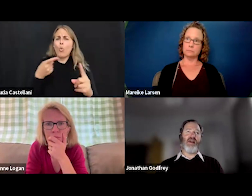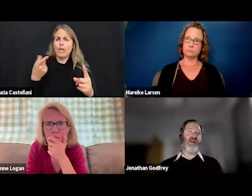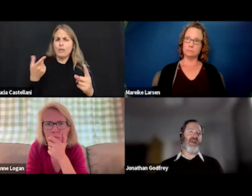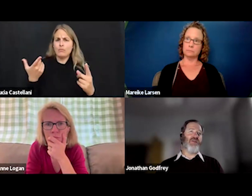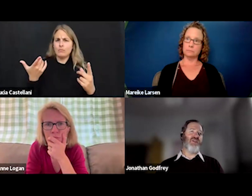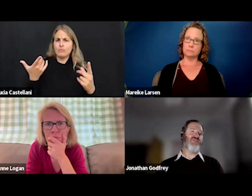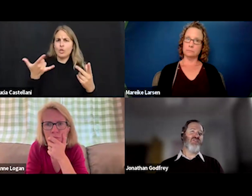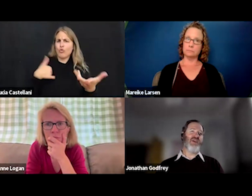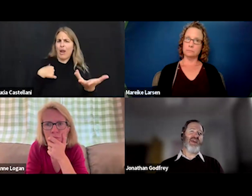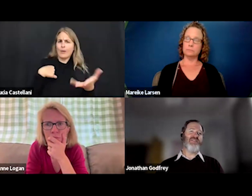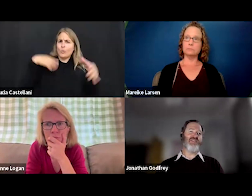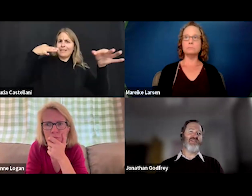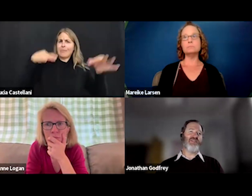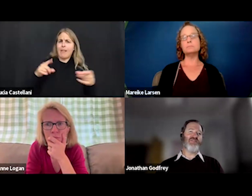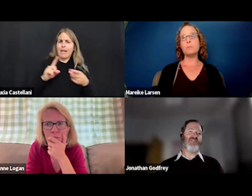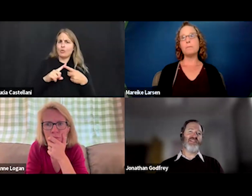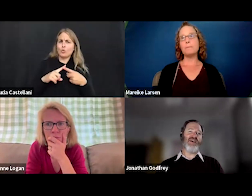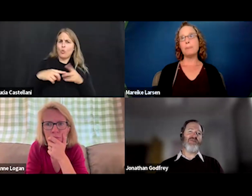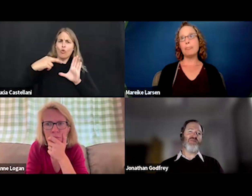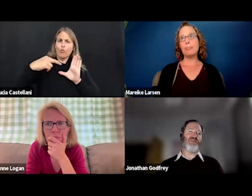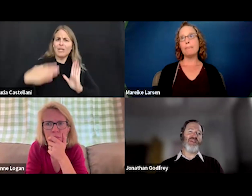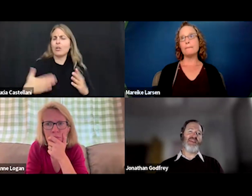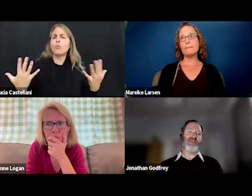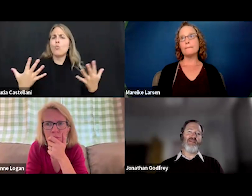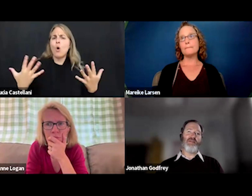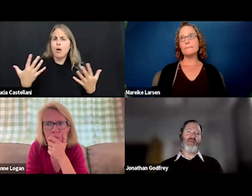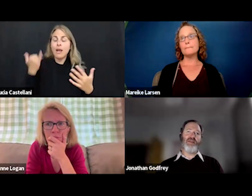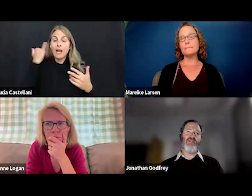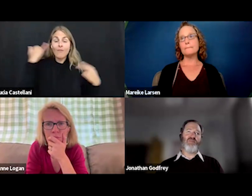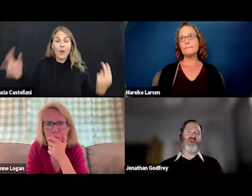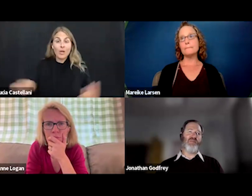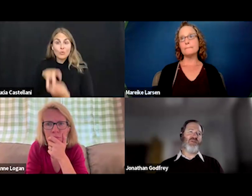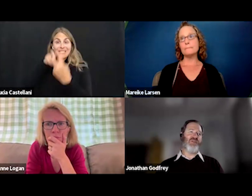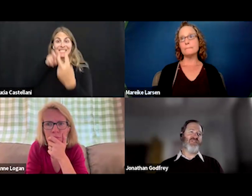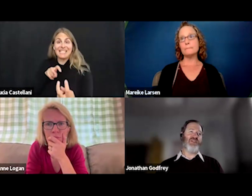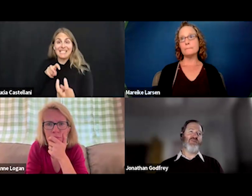And if you had to sit down with me as a blind person